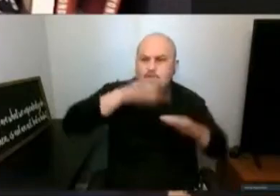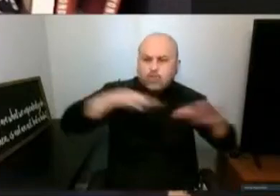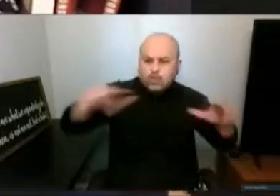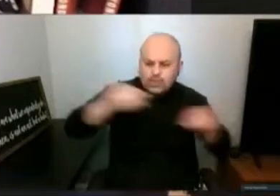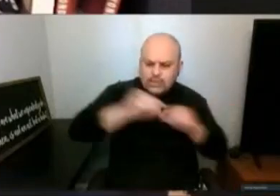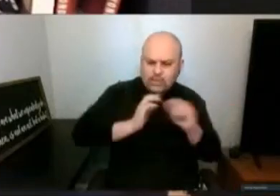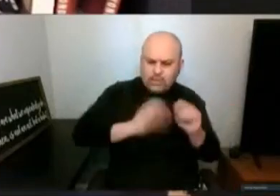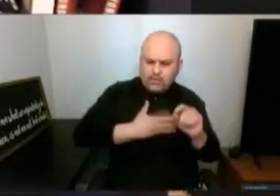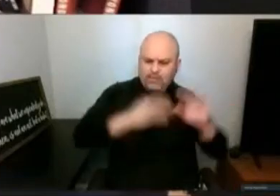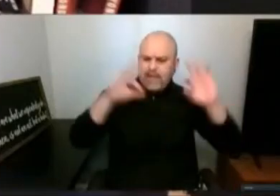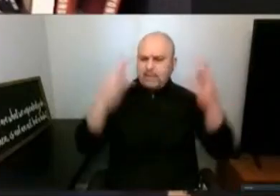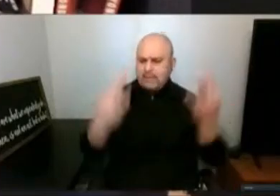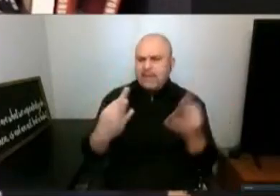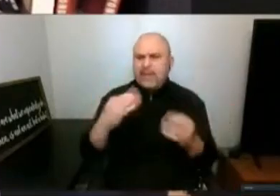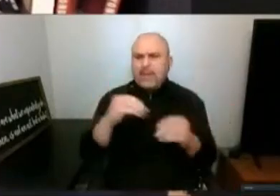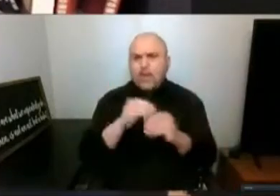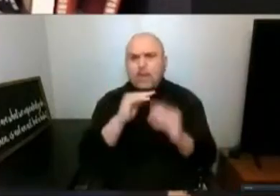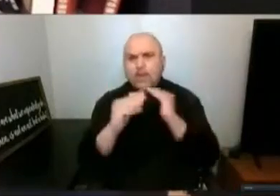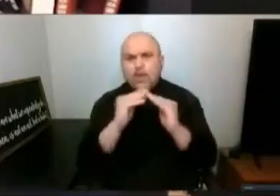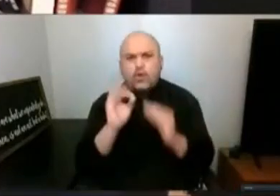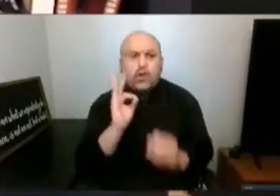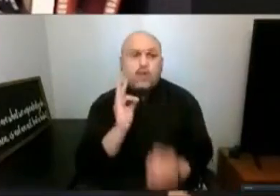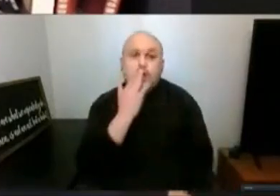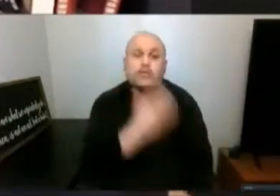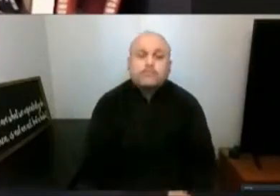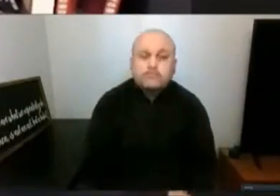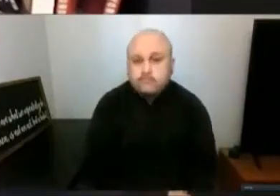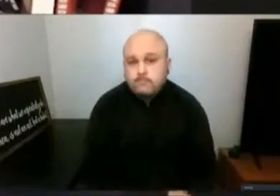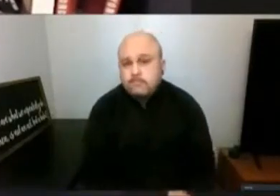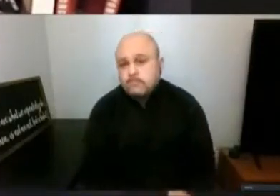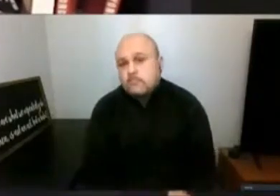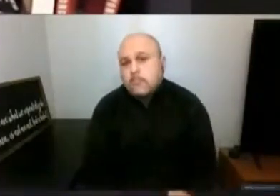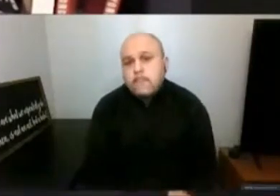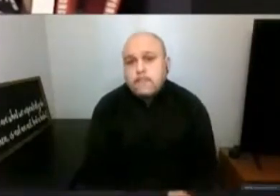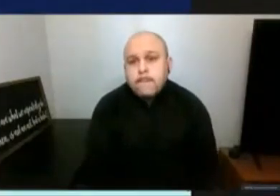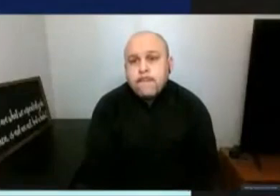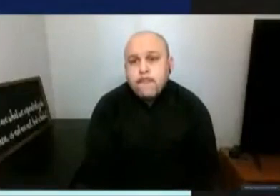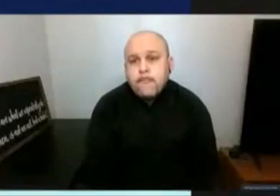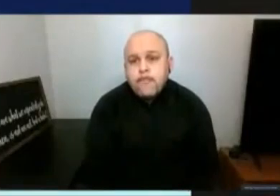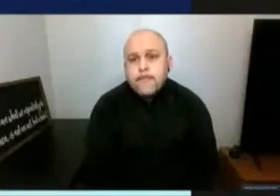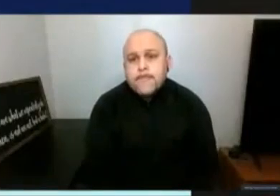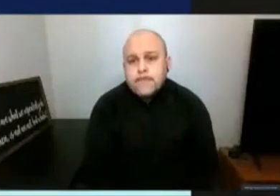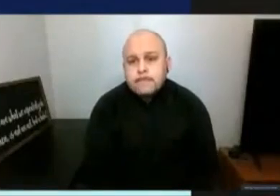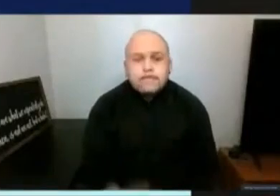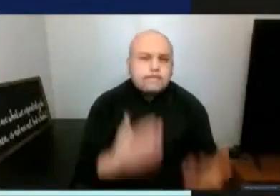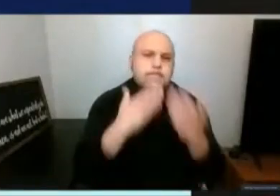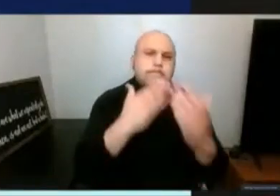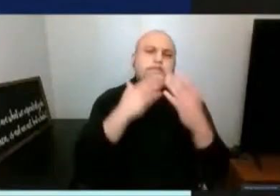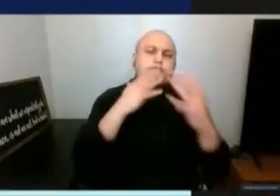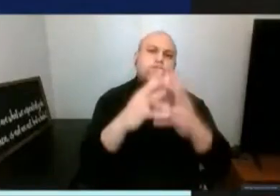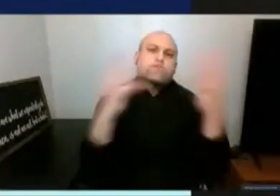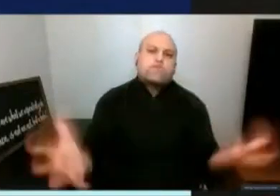Marcella Nunez-Smith: Thank you so much. Please, Mr. Imparato, and then Mr. Toronto.